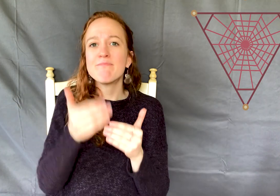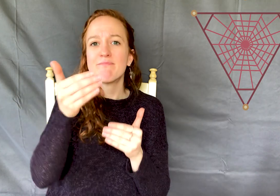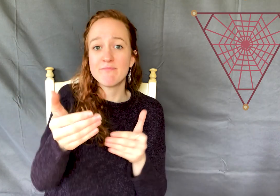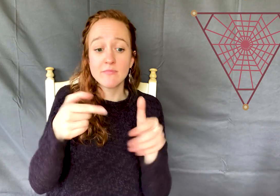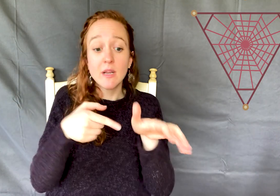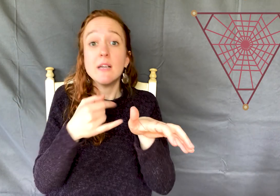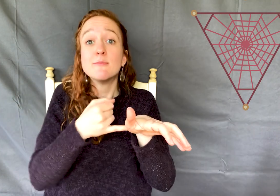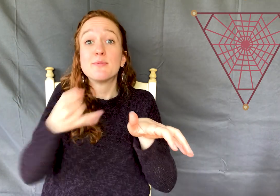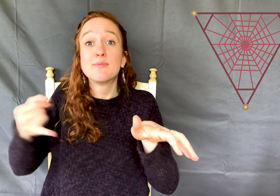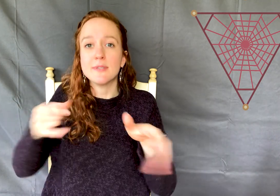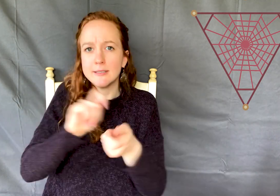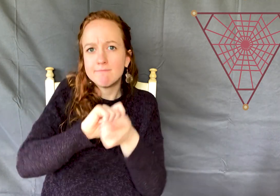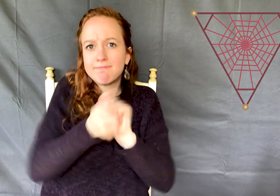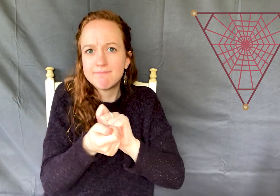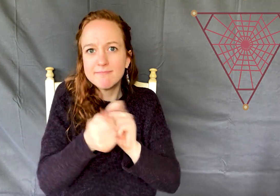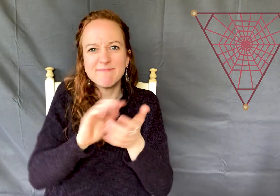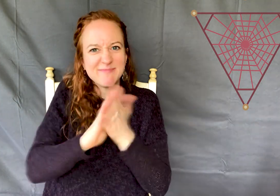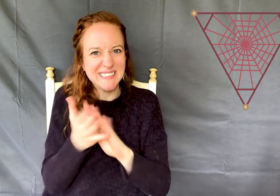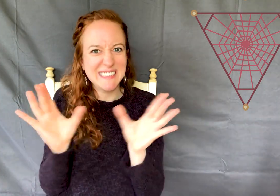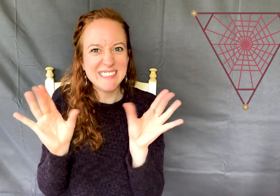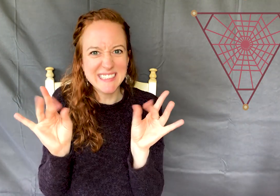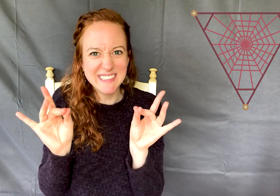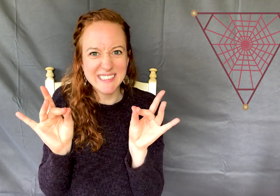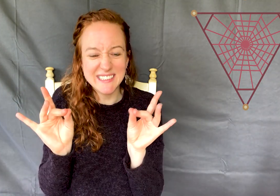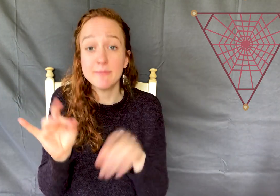Then, the spider switches to sticky silk threads.